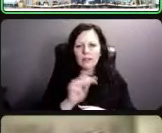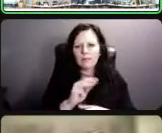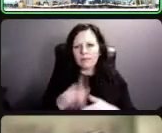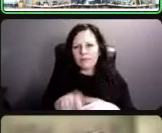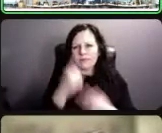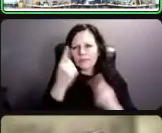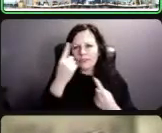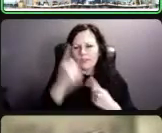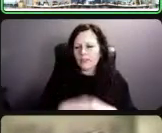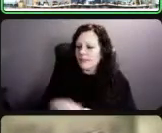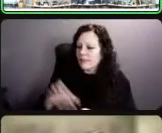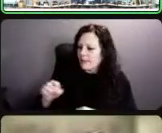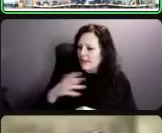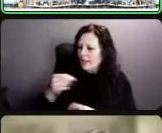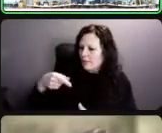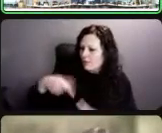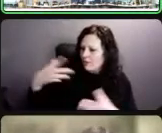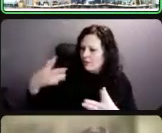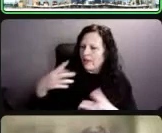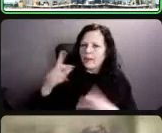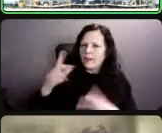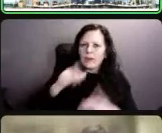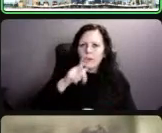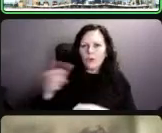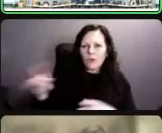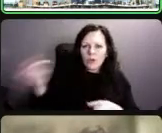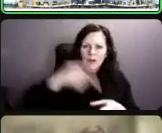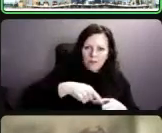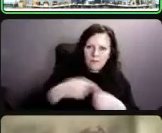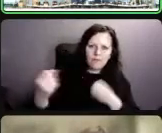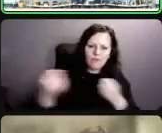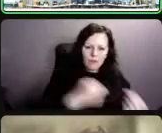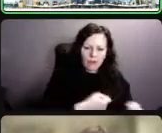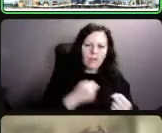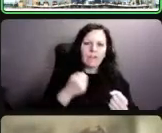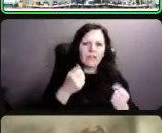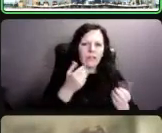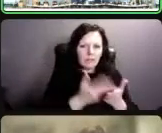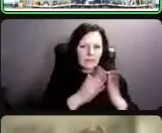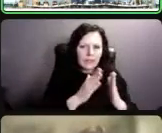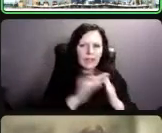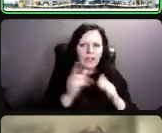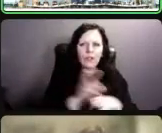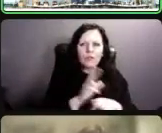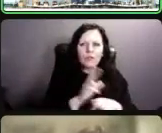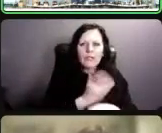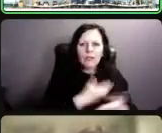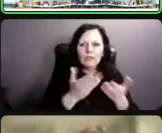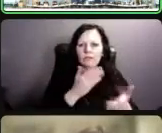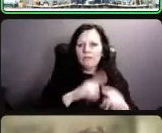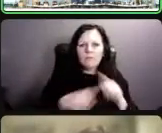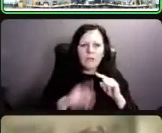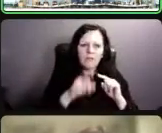NOT BACK ABOUT CITY OPERATIONS BUT YOU'RE NOT ONLY SAYING WELL